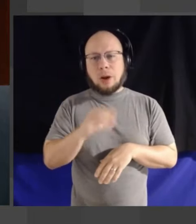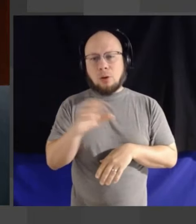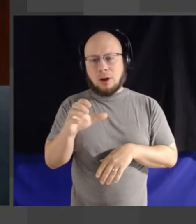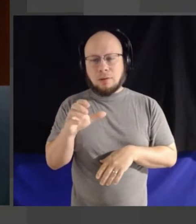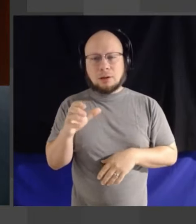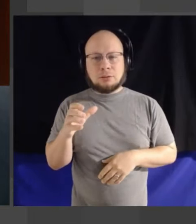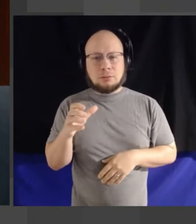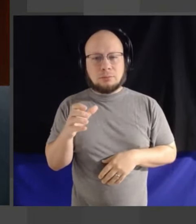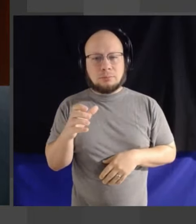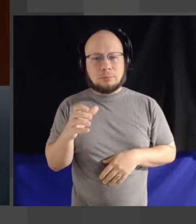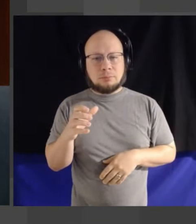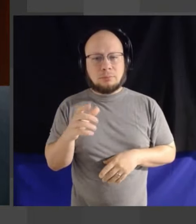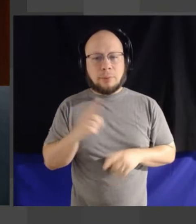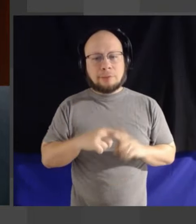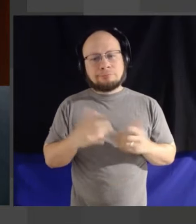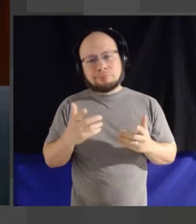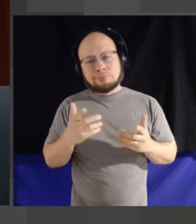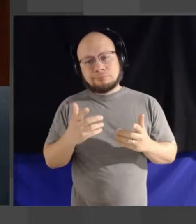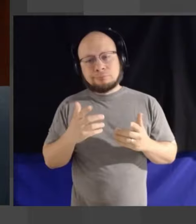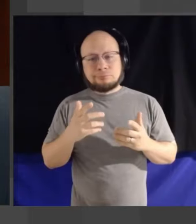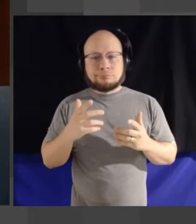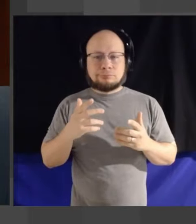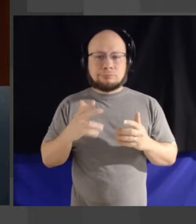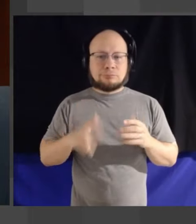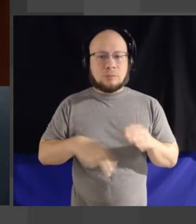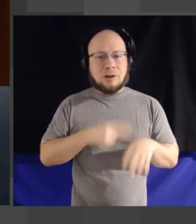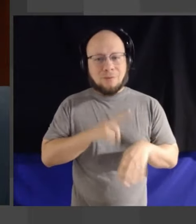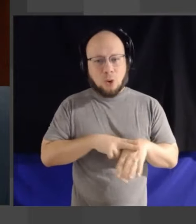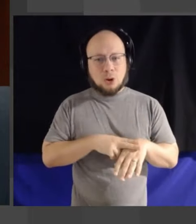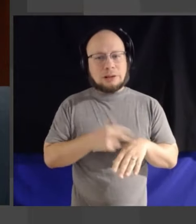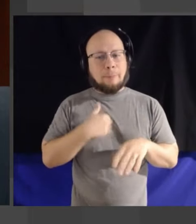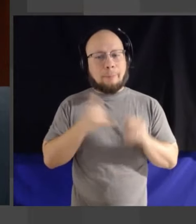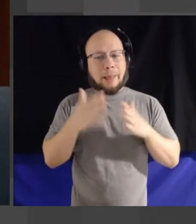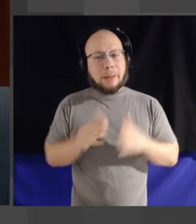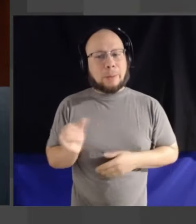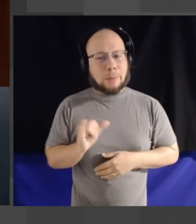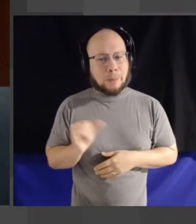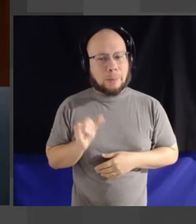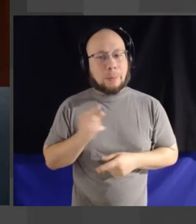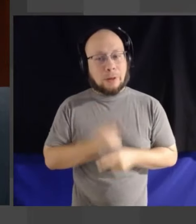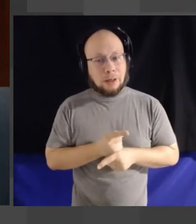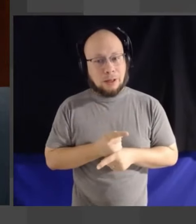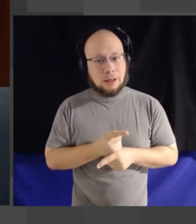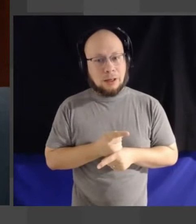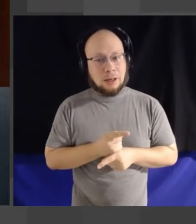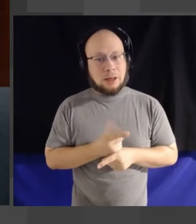MUCH FUN WORKING ON MINECRAFT.